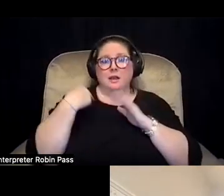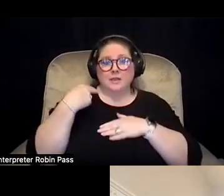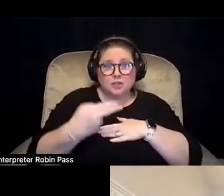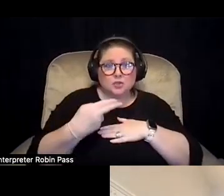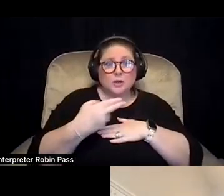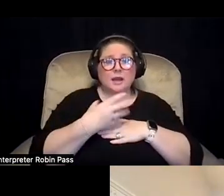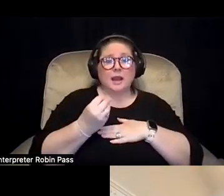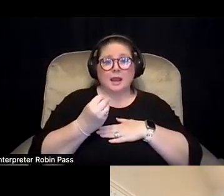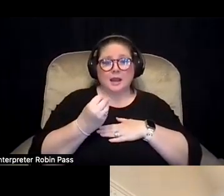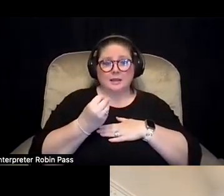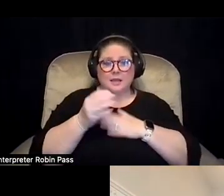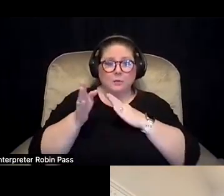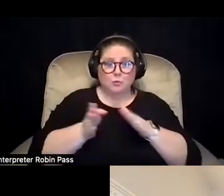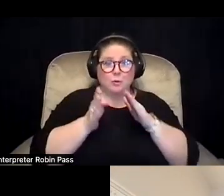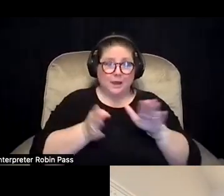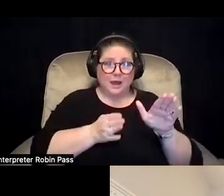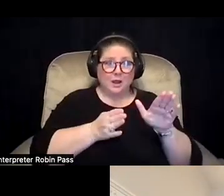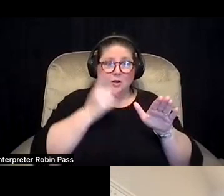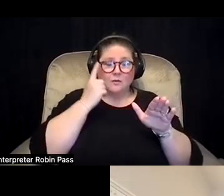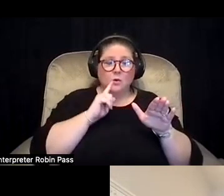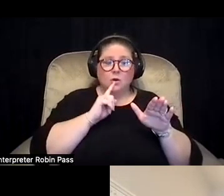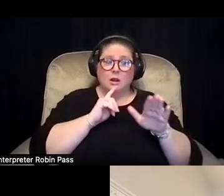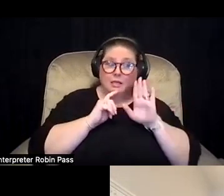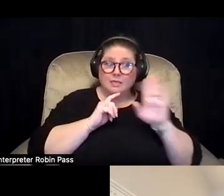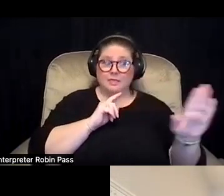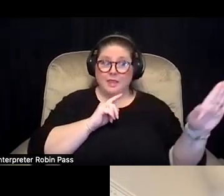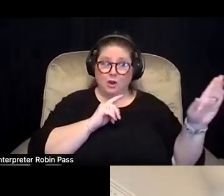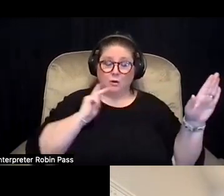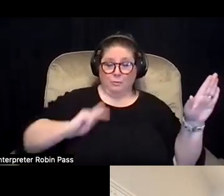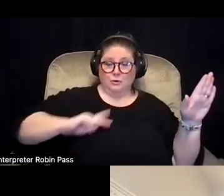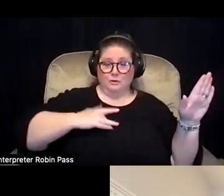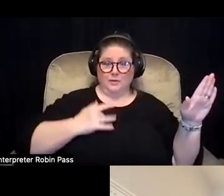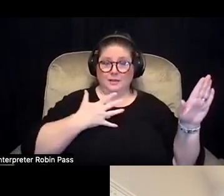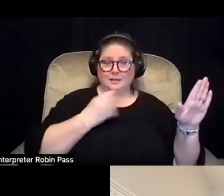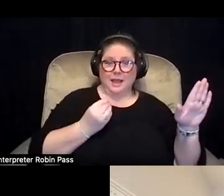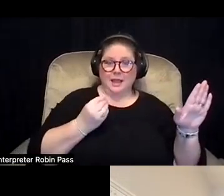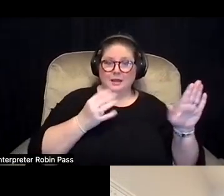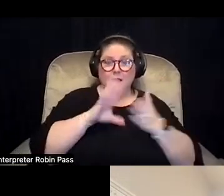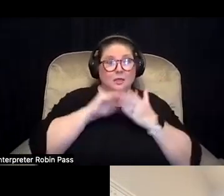they were prepared for not only their own feelings but what their students um might might bring up